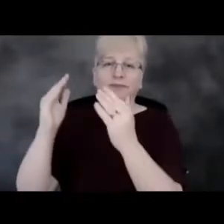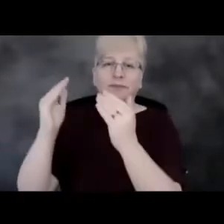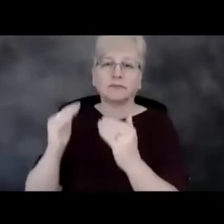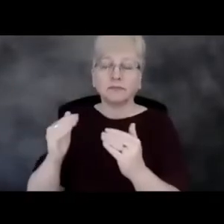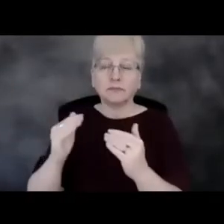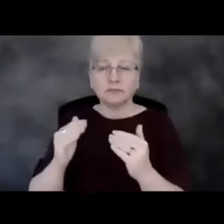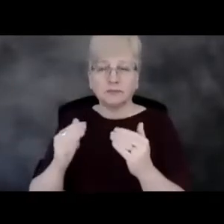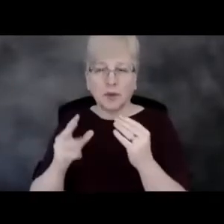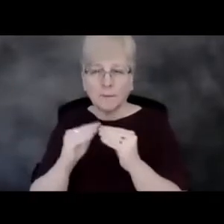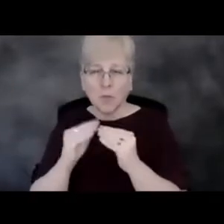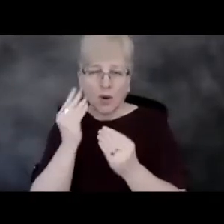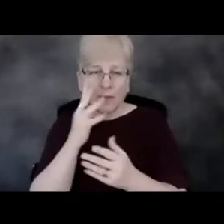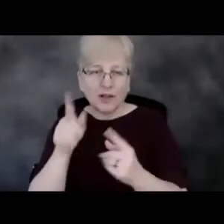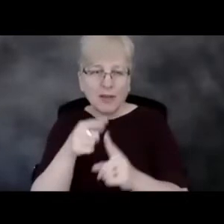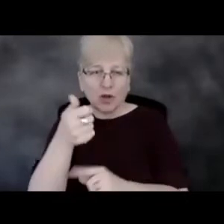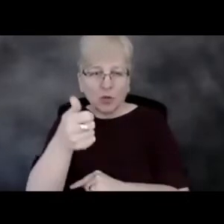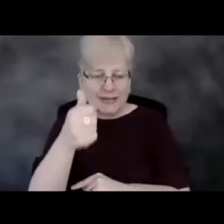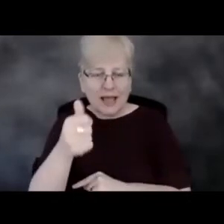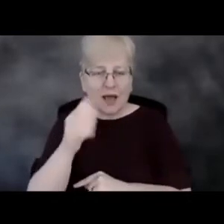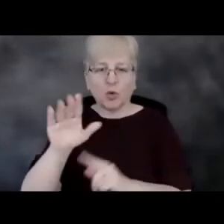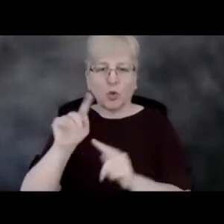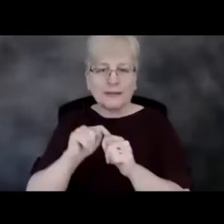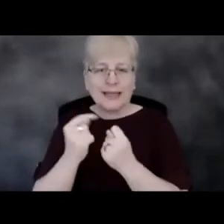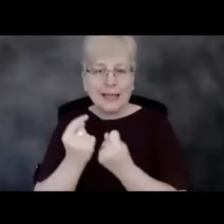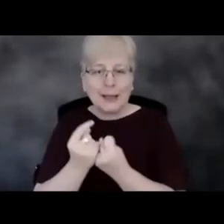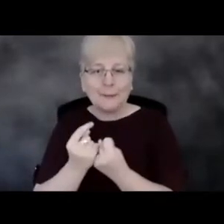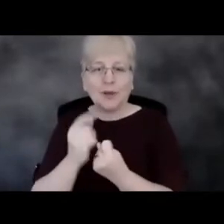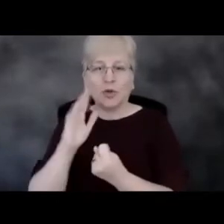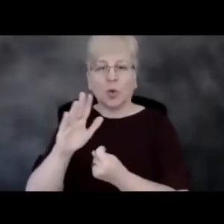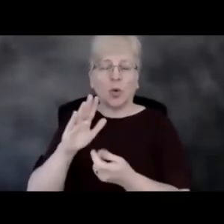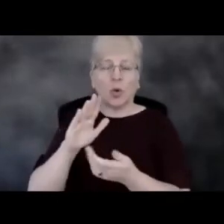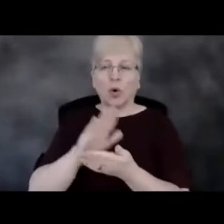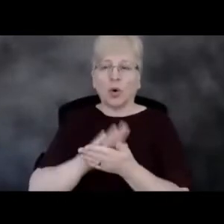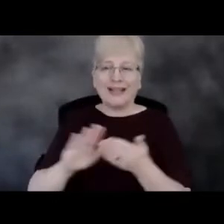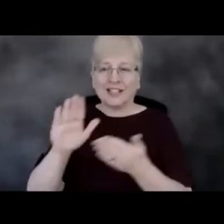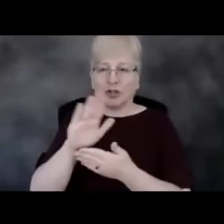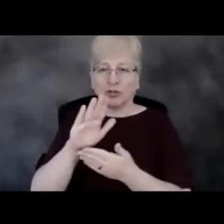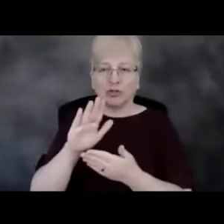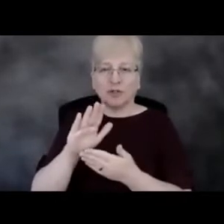about yourself, your team, your institution, use this.